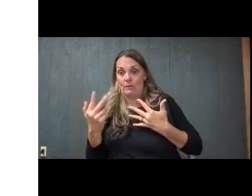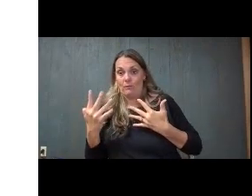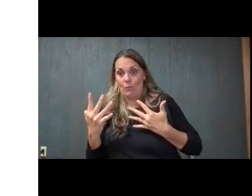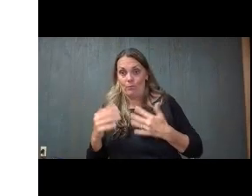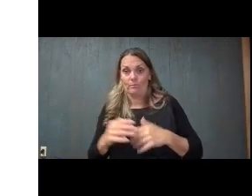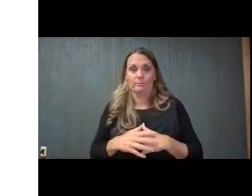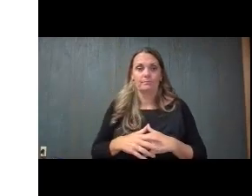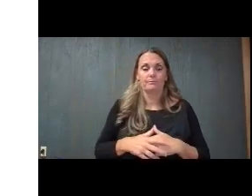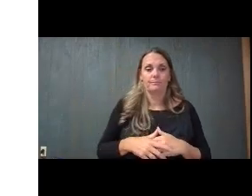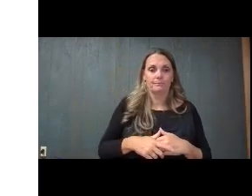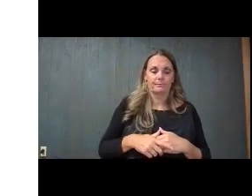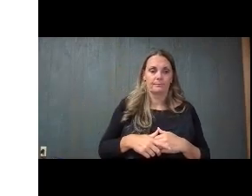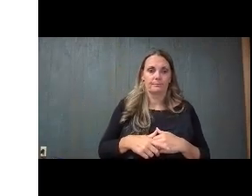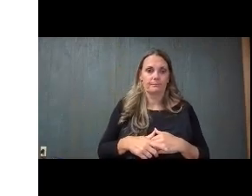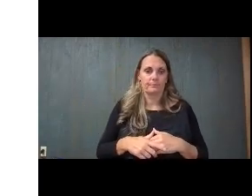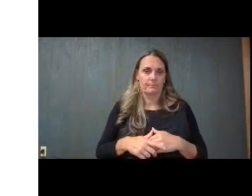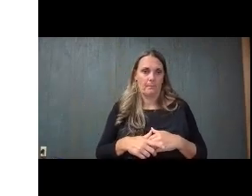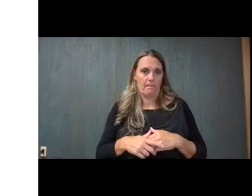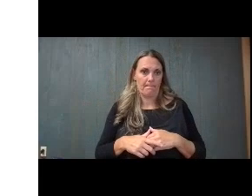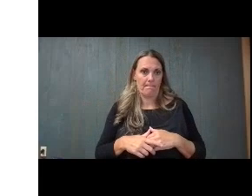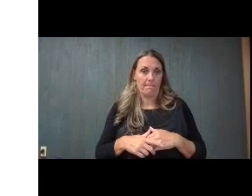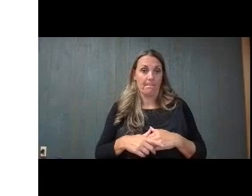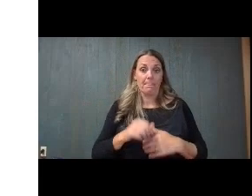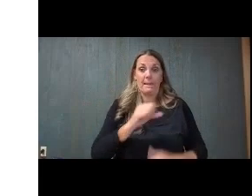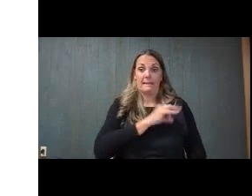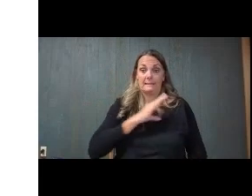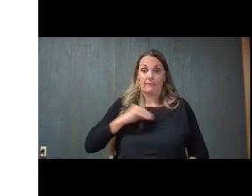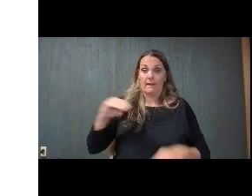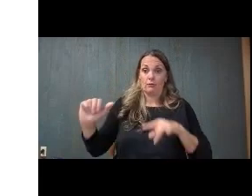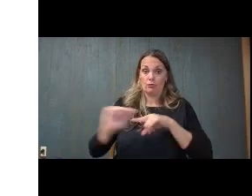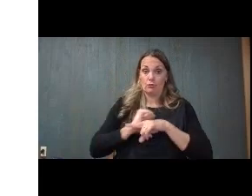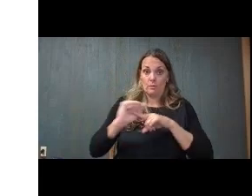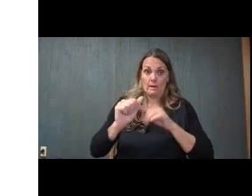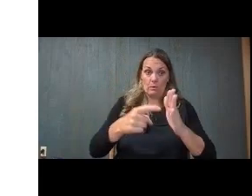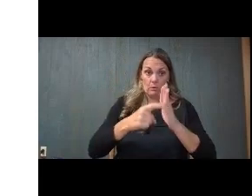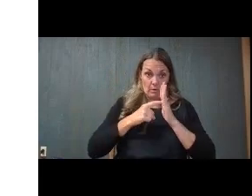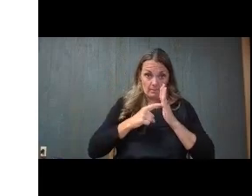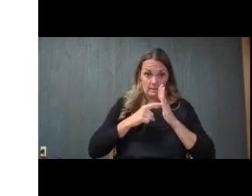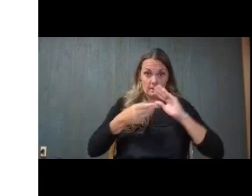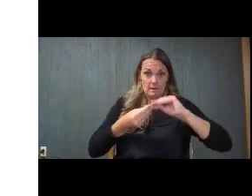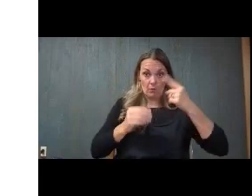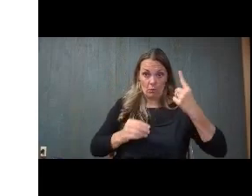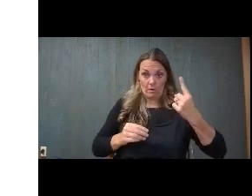Are staffing and training plan requirements number one which is required?